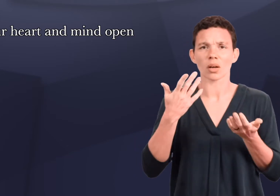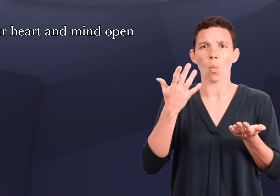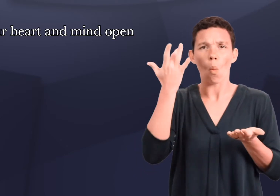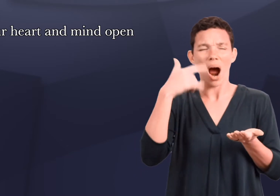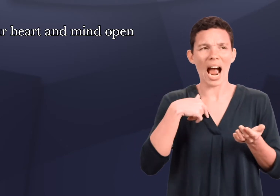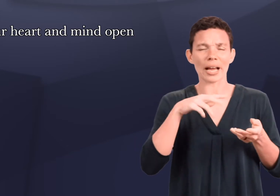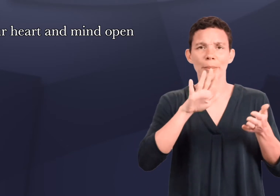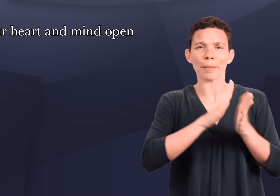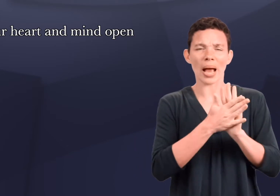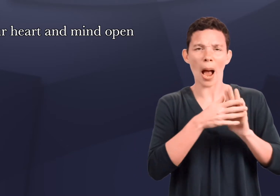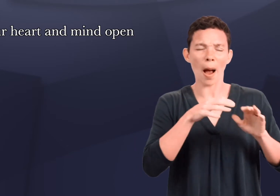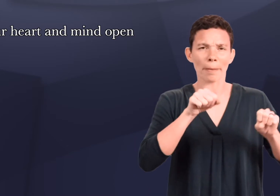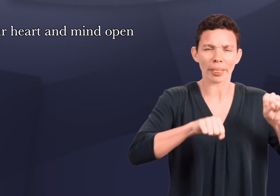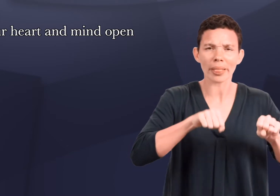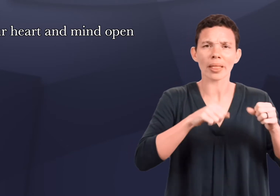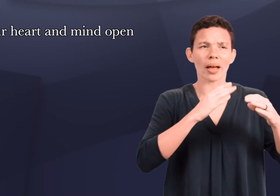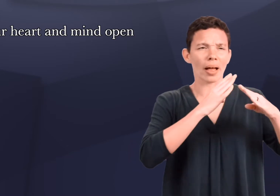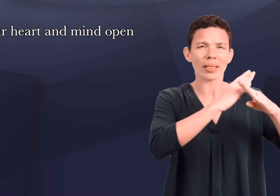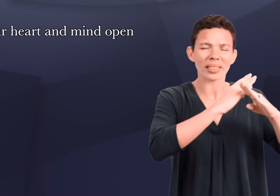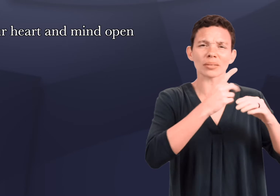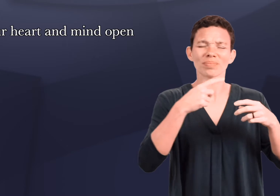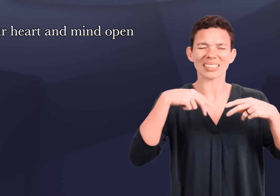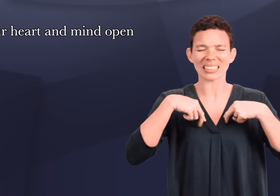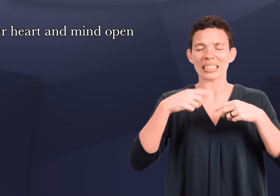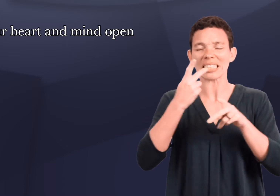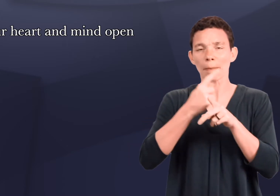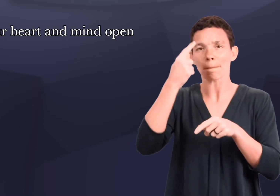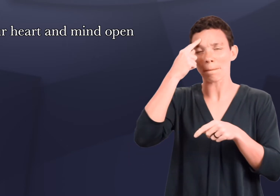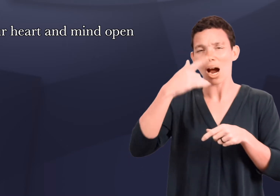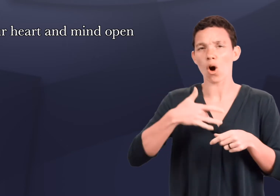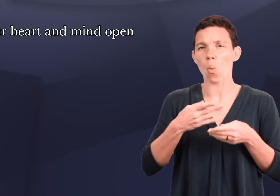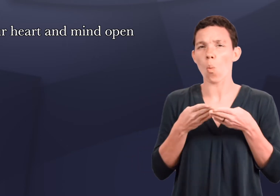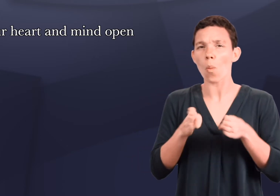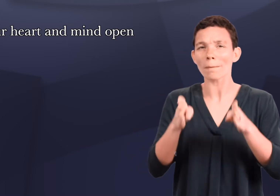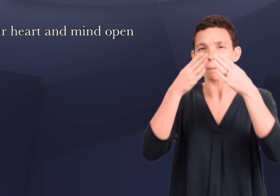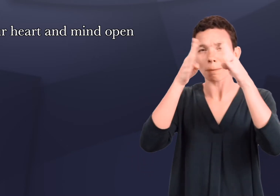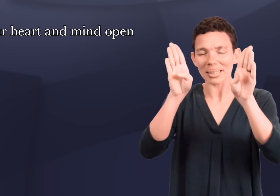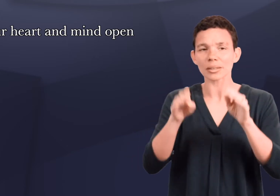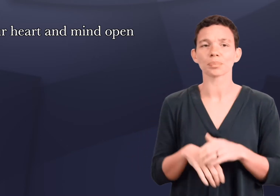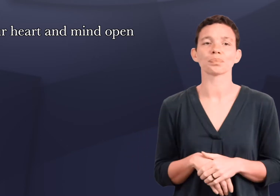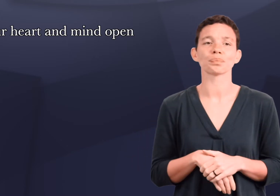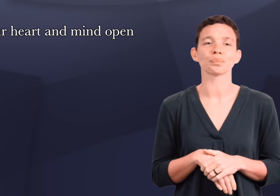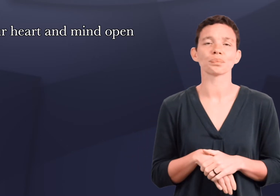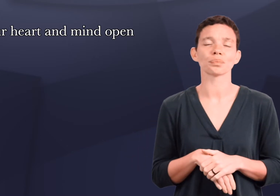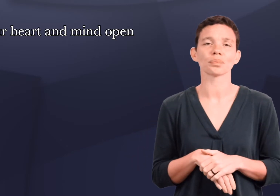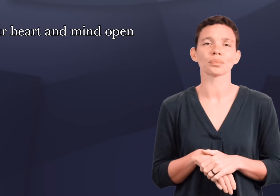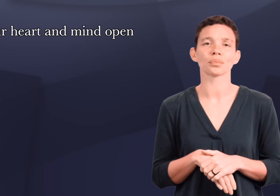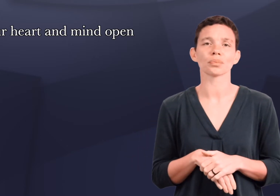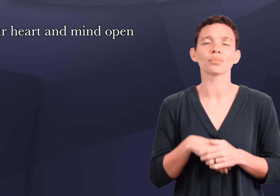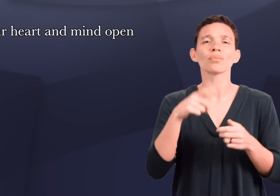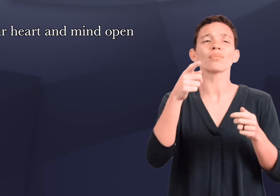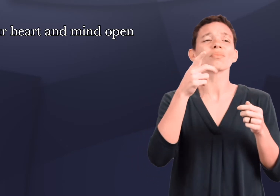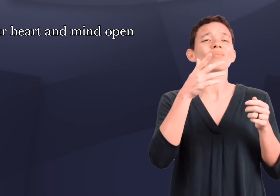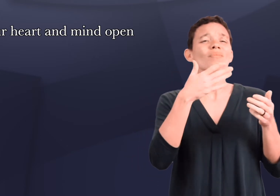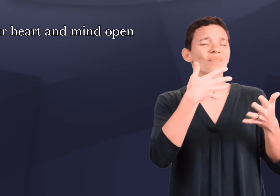It's important to reflect. Ask yourself, what hesitancy and roadblocks are coming up for me? We must assess ourselves constantly.